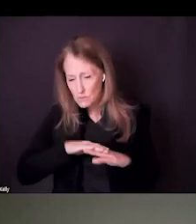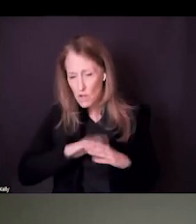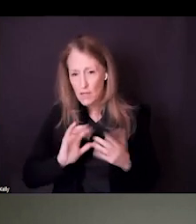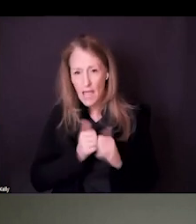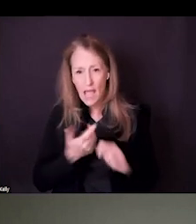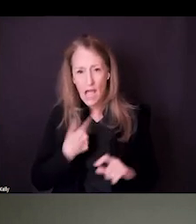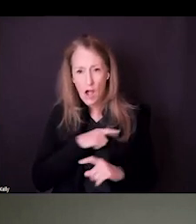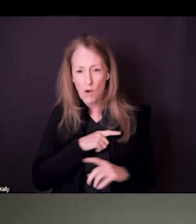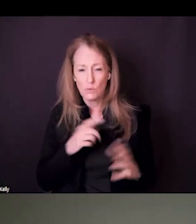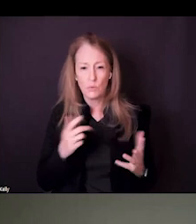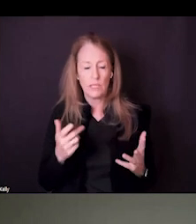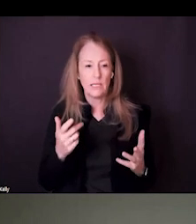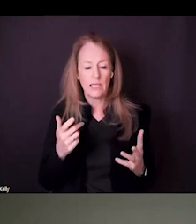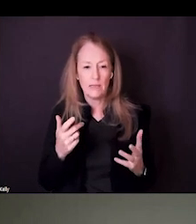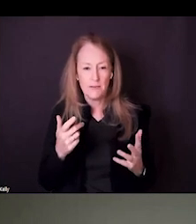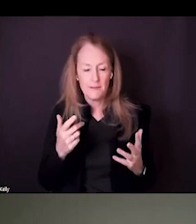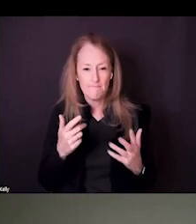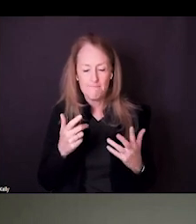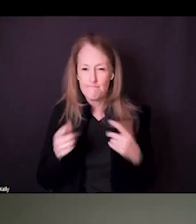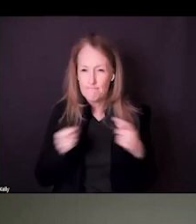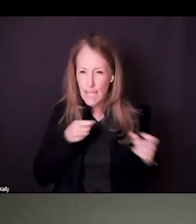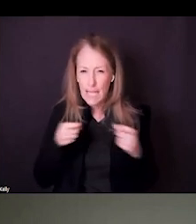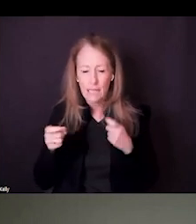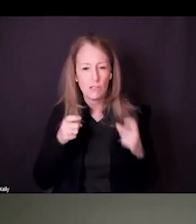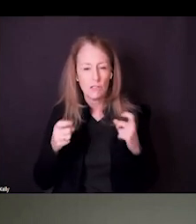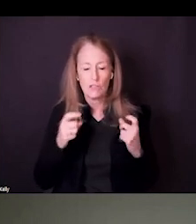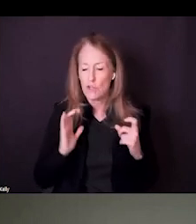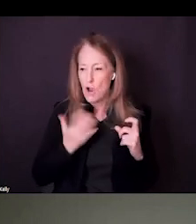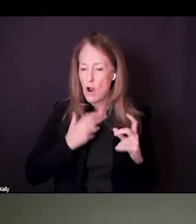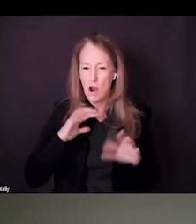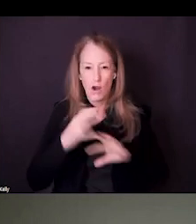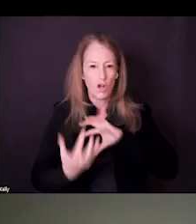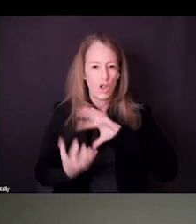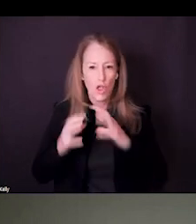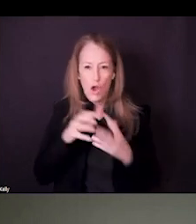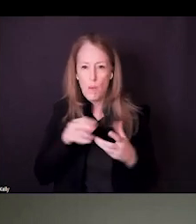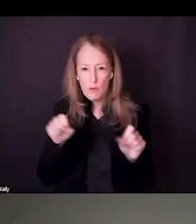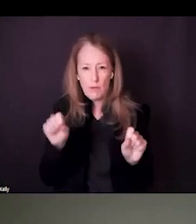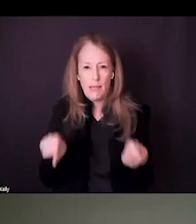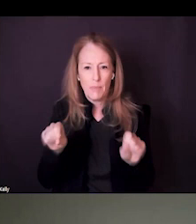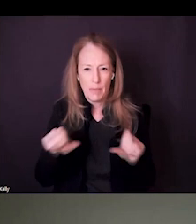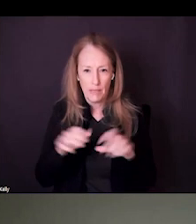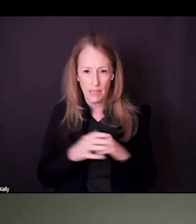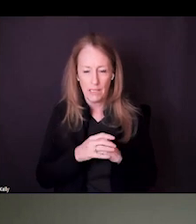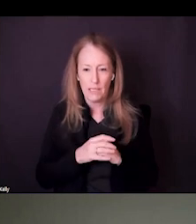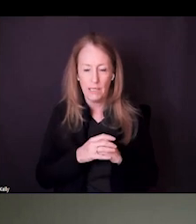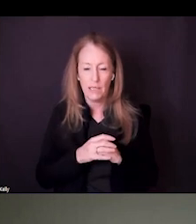THIS GLOBAL CAPABILITY? HOW DO WE COME TO A -- TO KEY